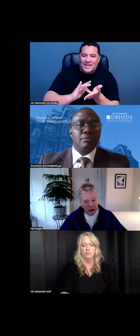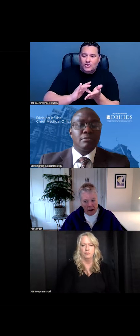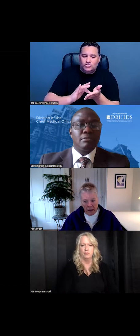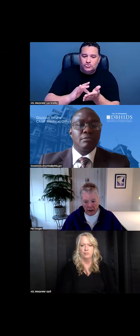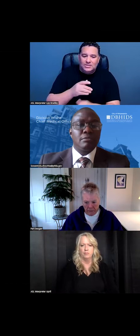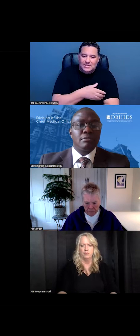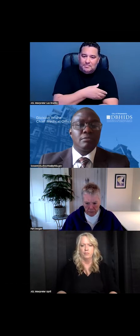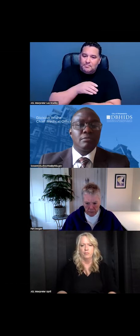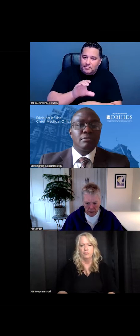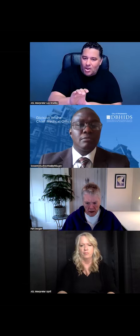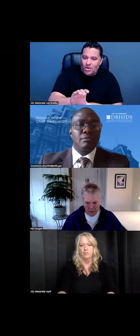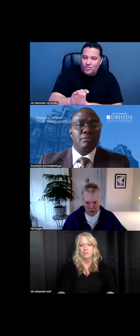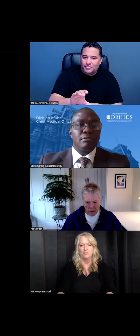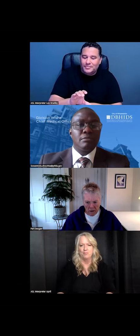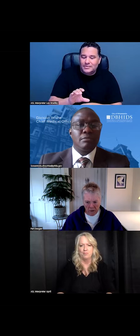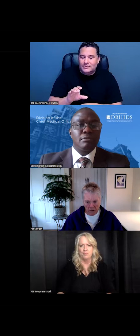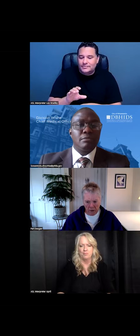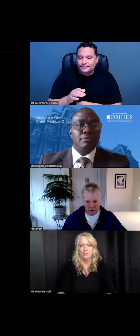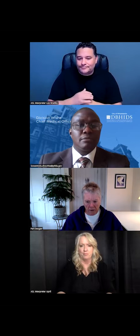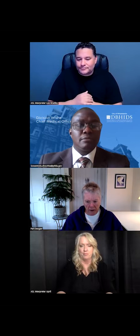WITH, IS THAT, IS WHAT I CALL MEDICATION